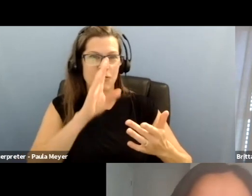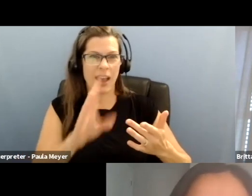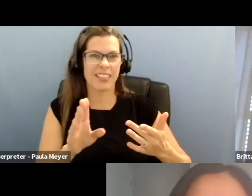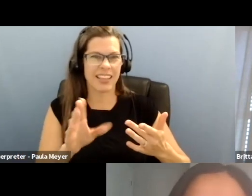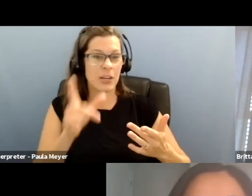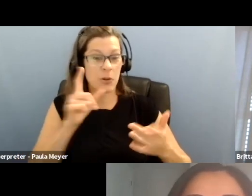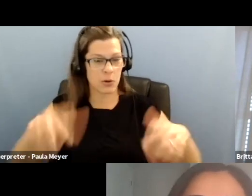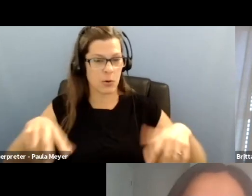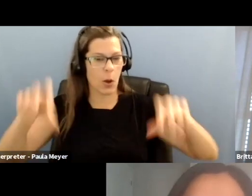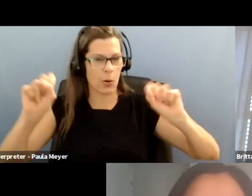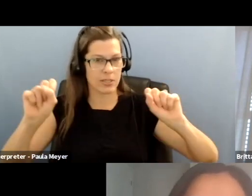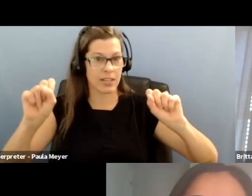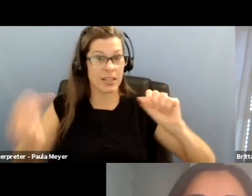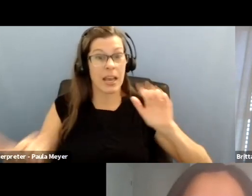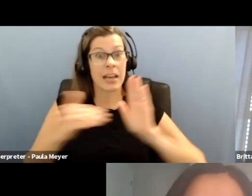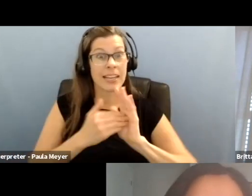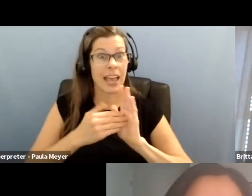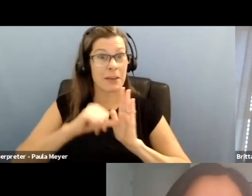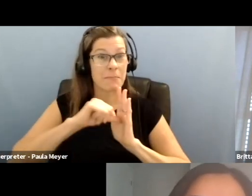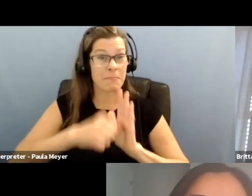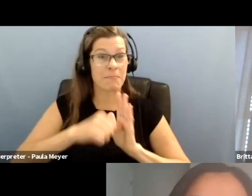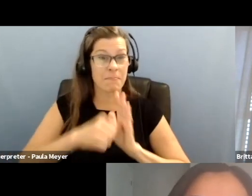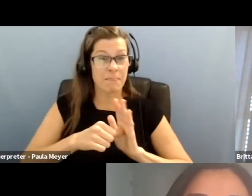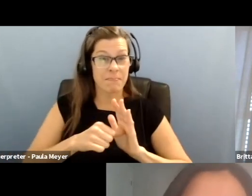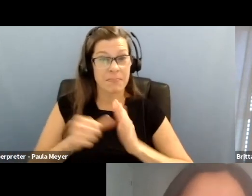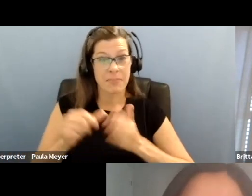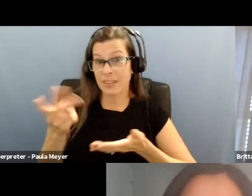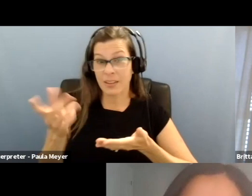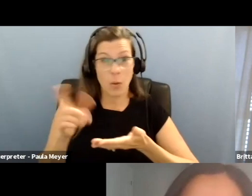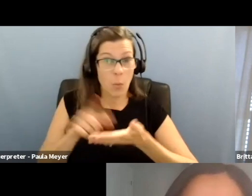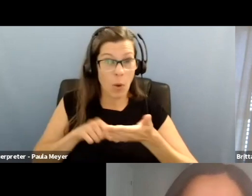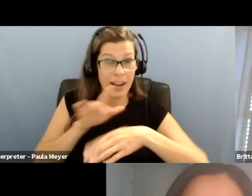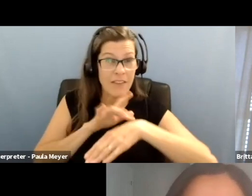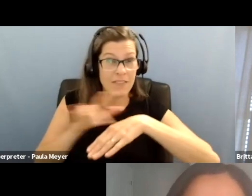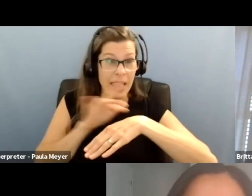And then again, reinforcing what is available and how to access those services